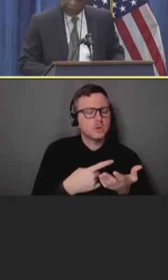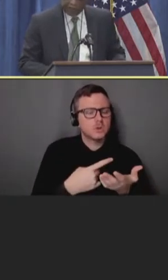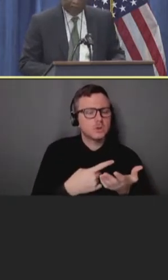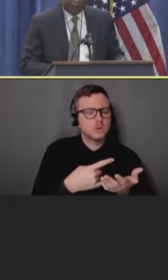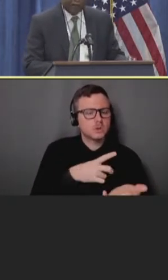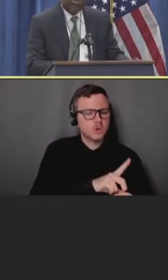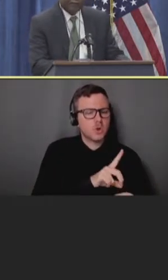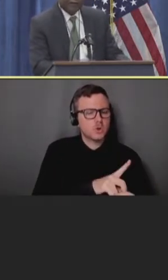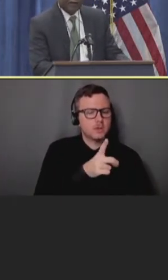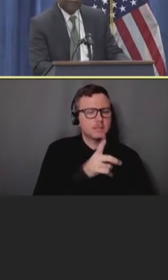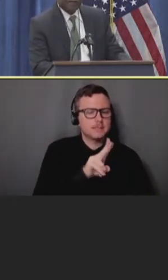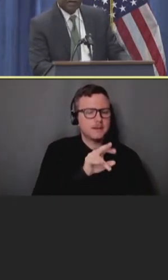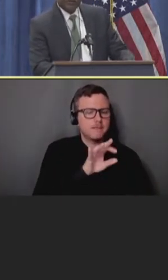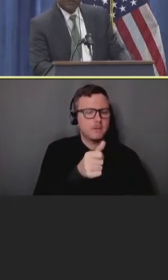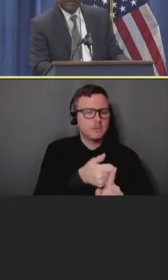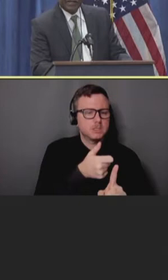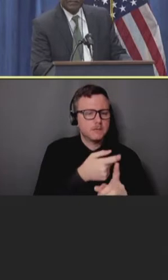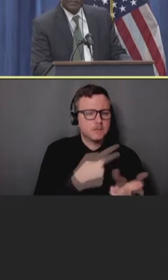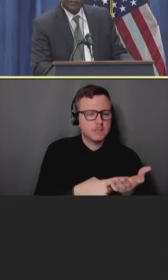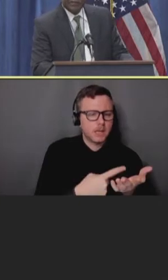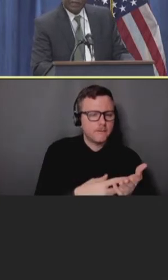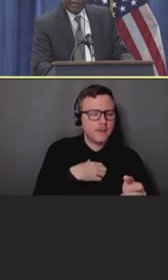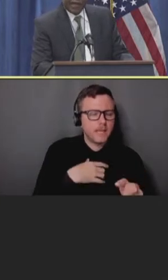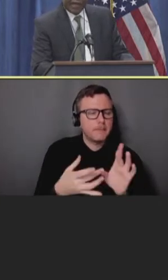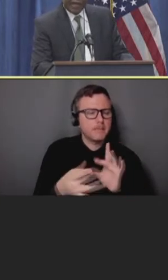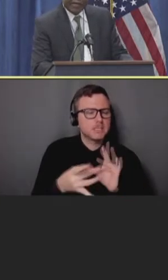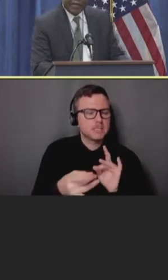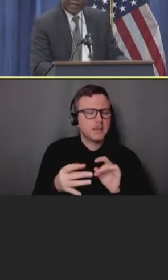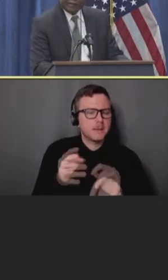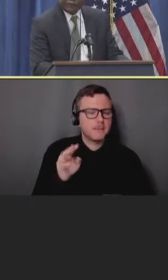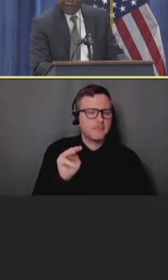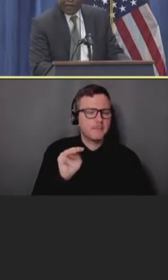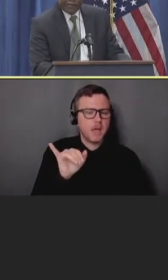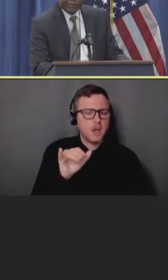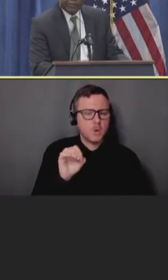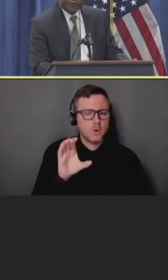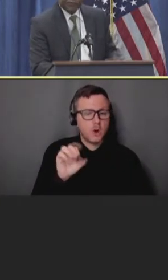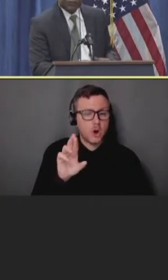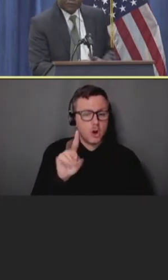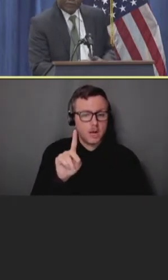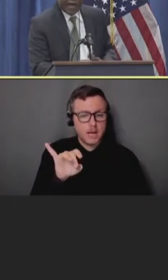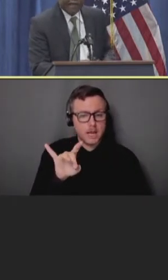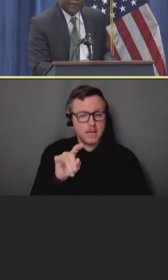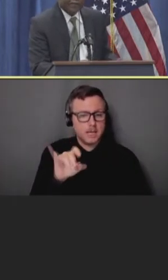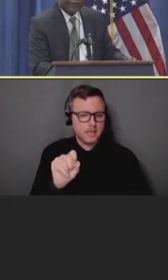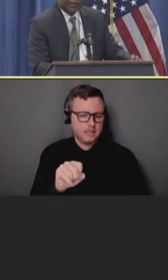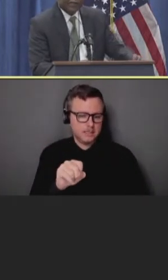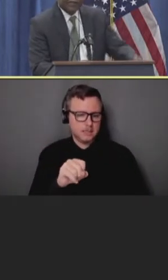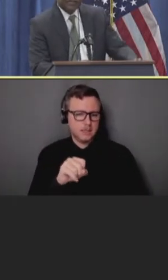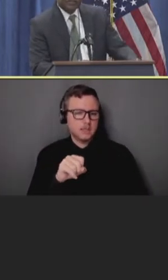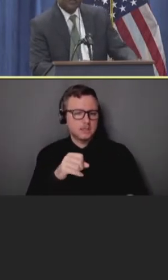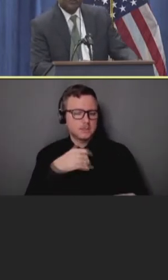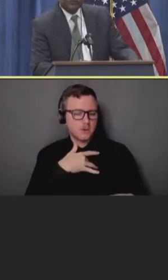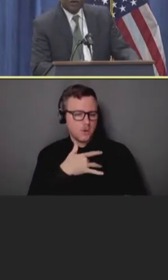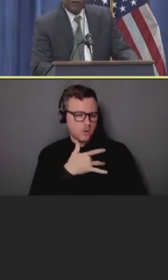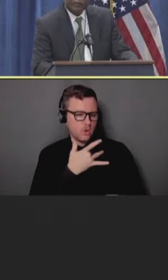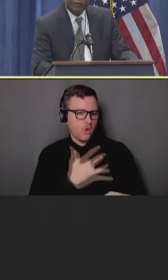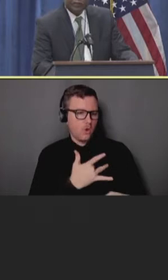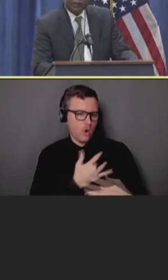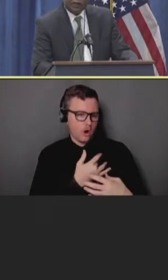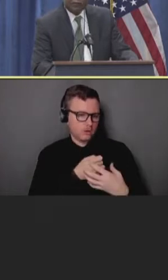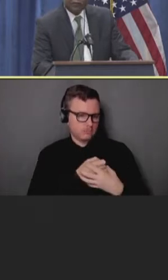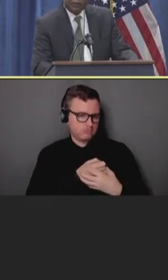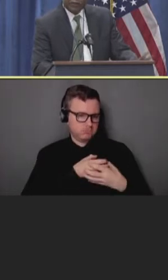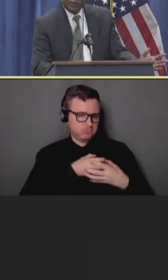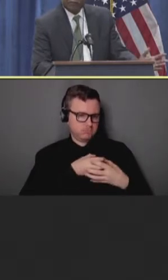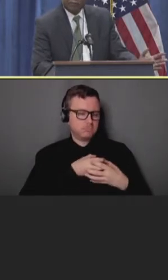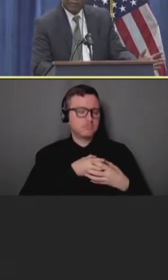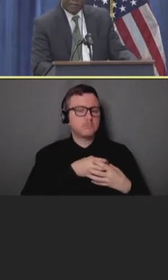of myocarditis. And honestly this was not an initial thought with the implementation